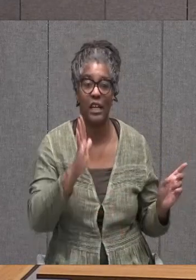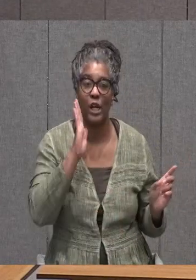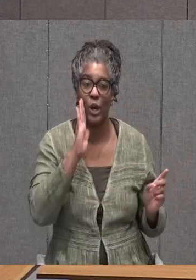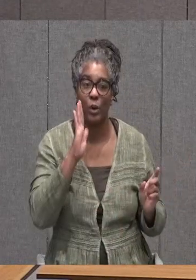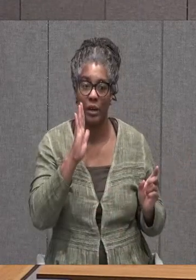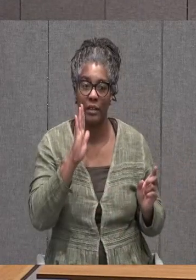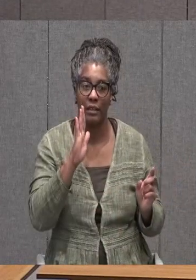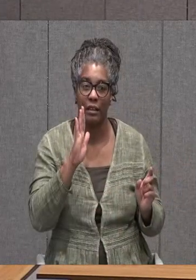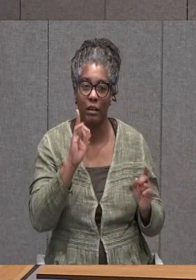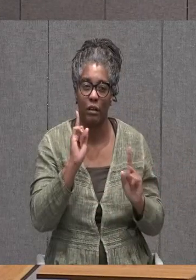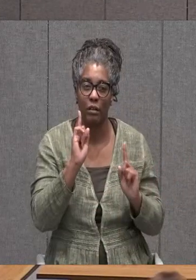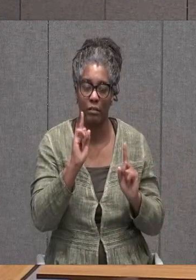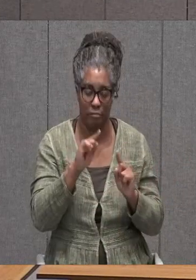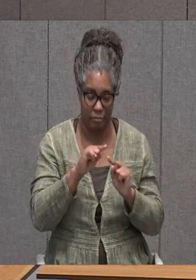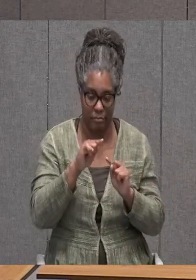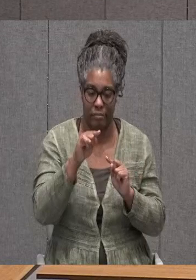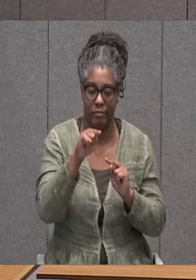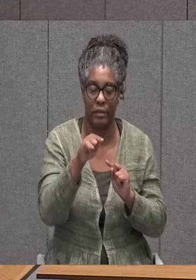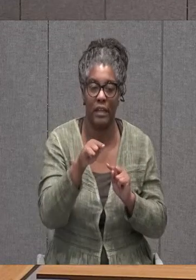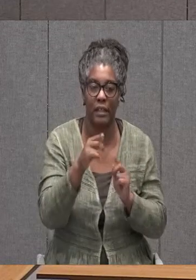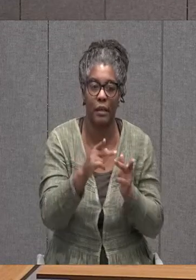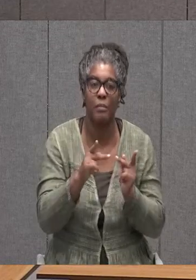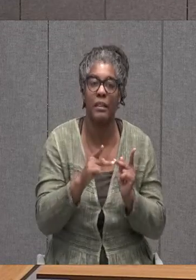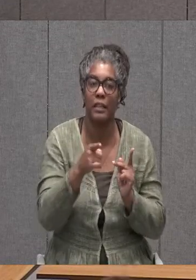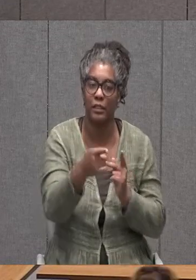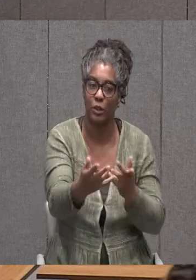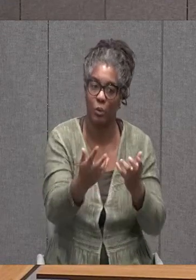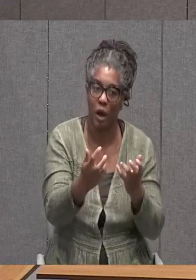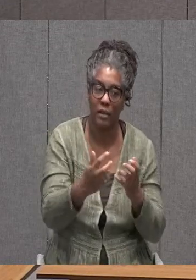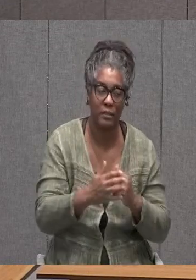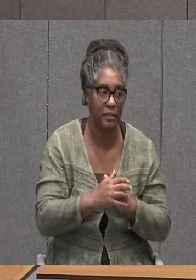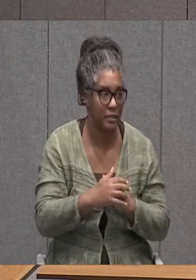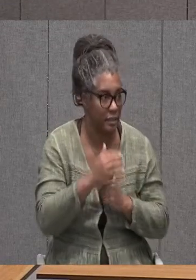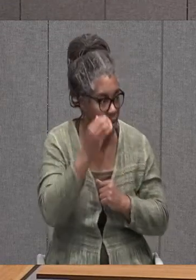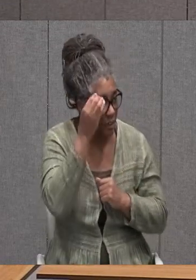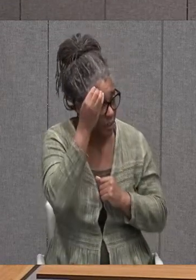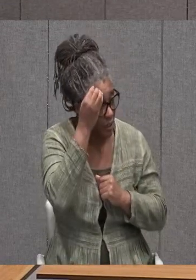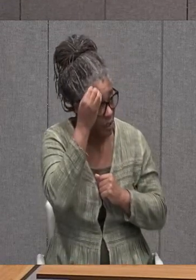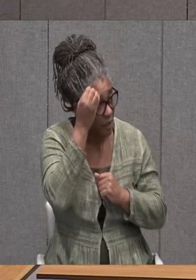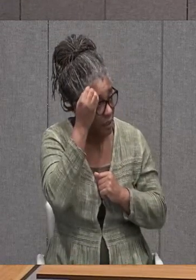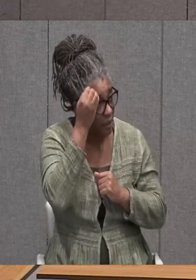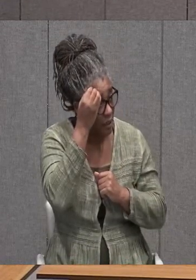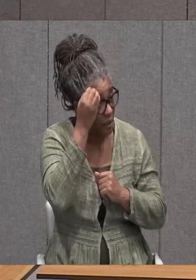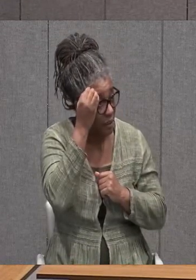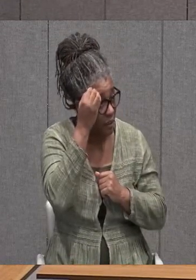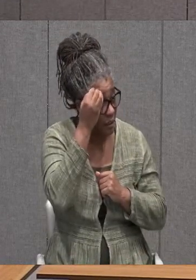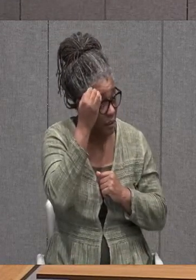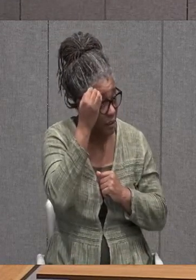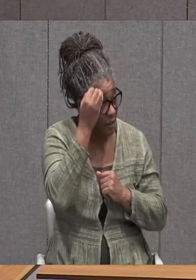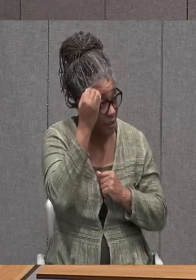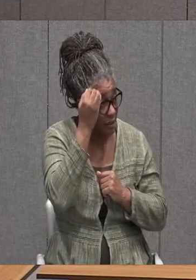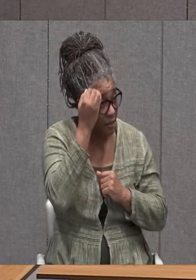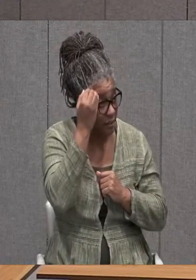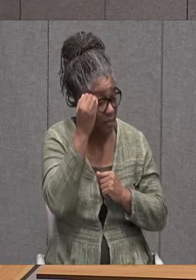Mr Dunham followed through, and he's ready, so that would be kinda like a serve in volleyball.